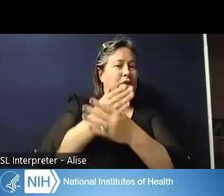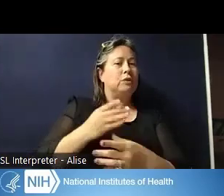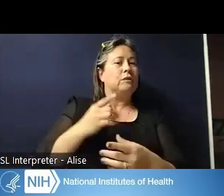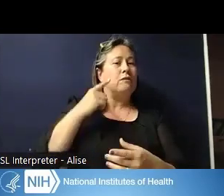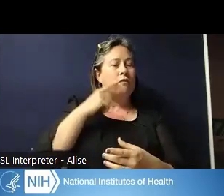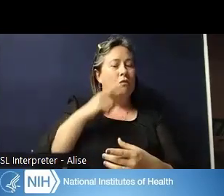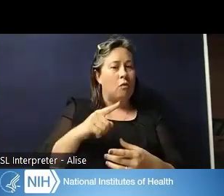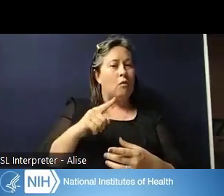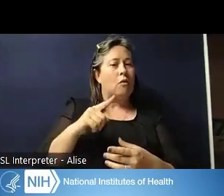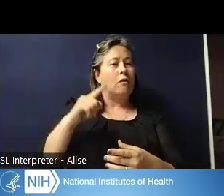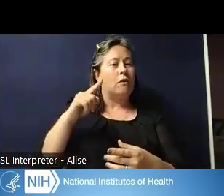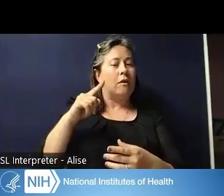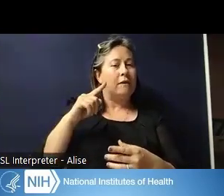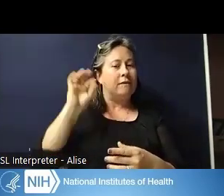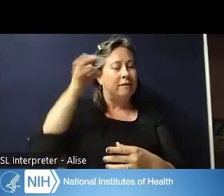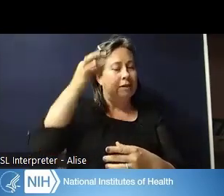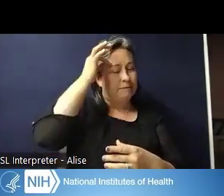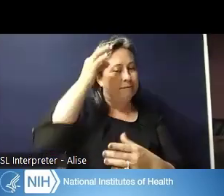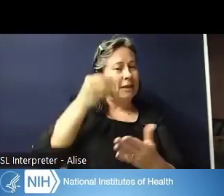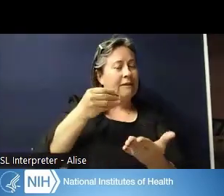over federally funded research and technology.